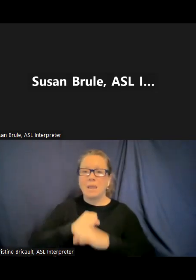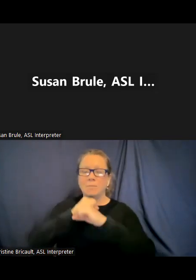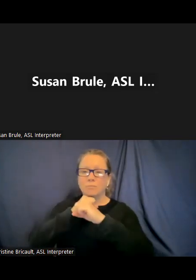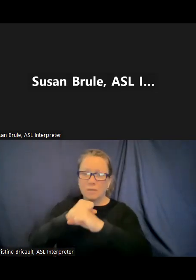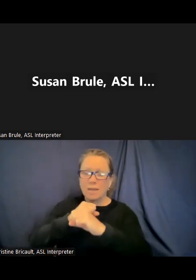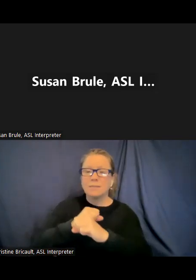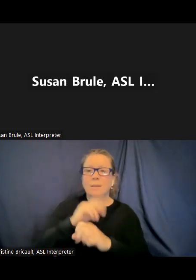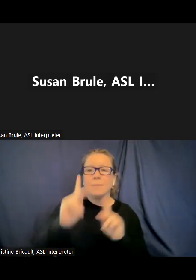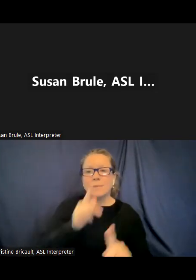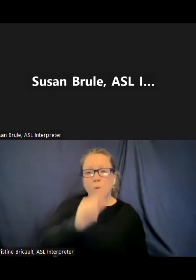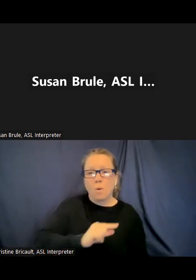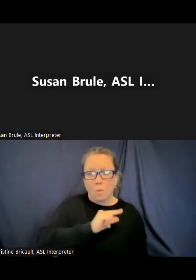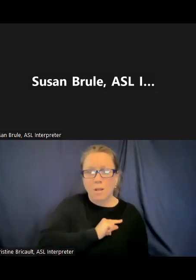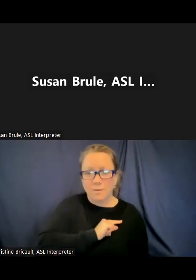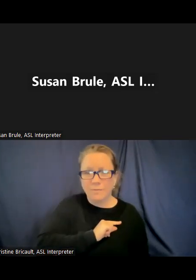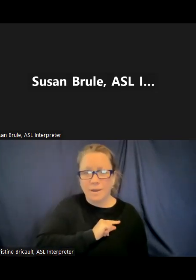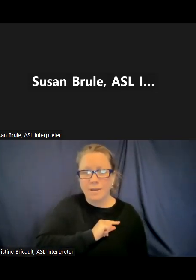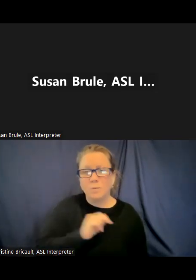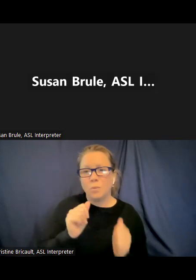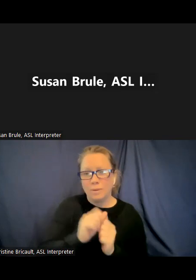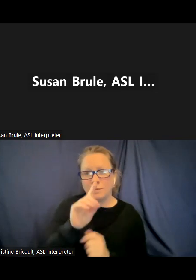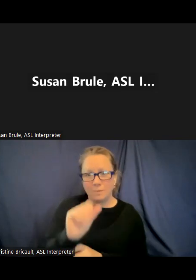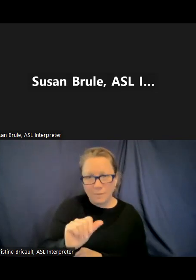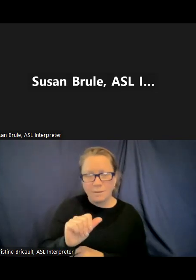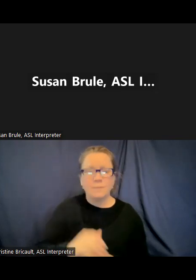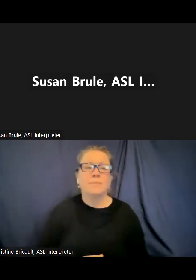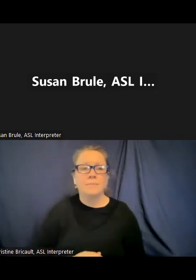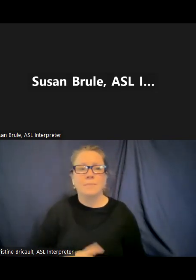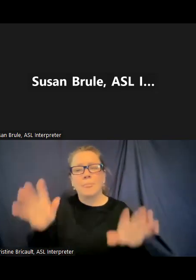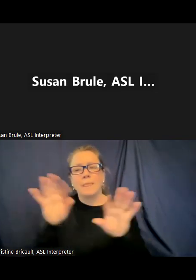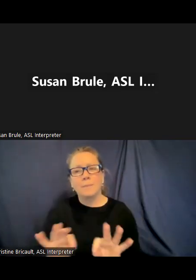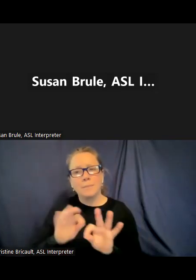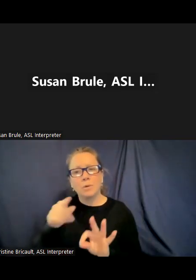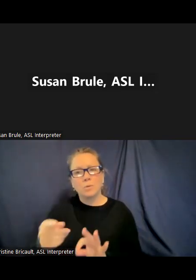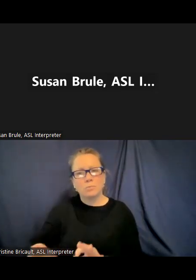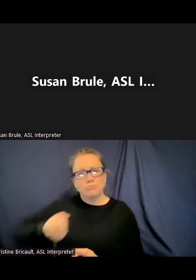So, you're going to need to understand what the person's functional